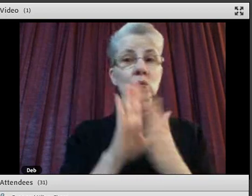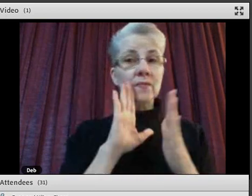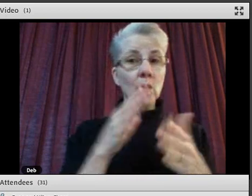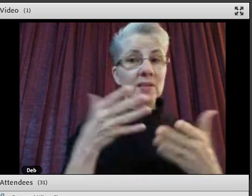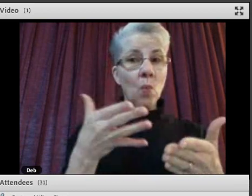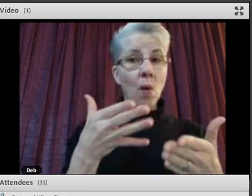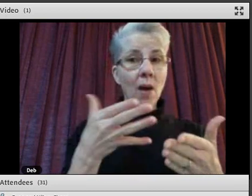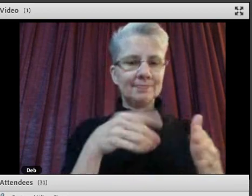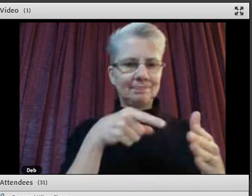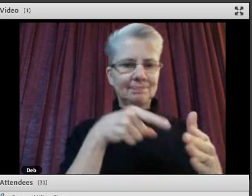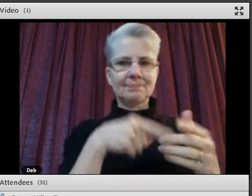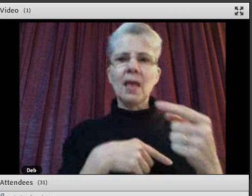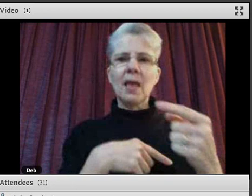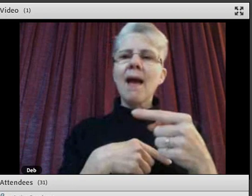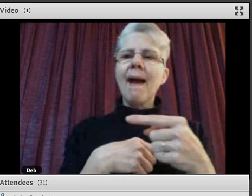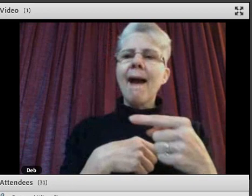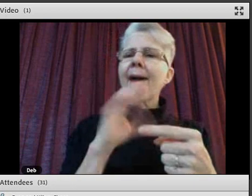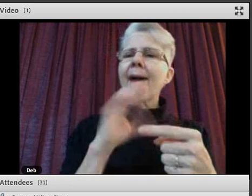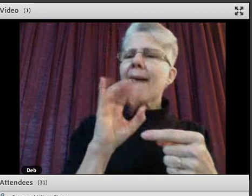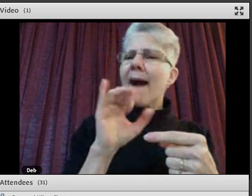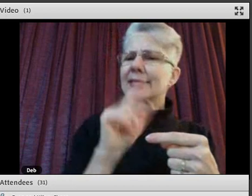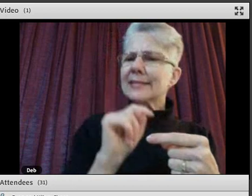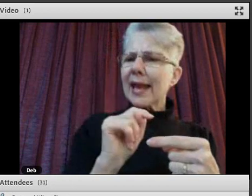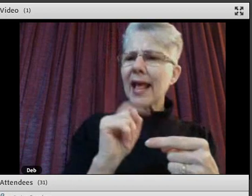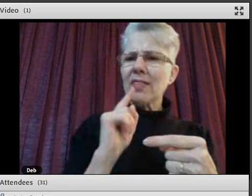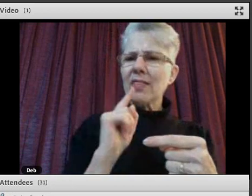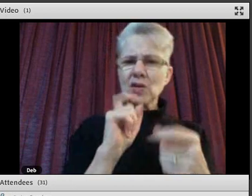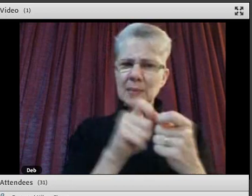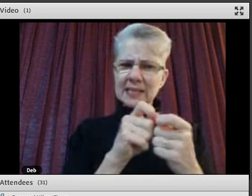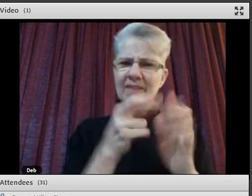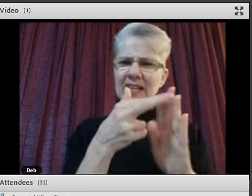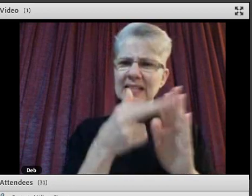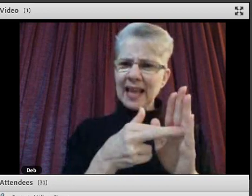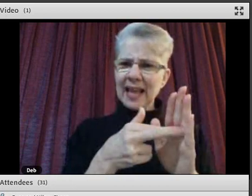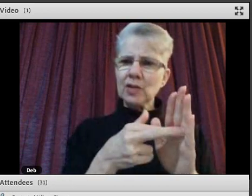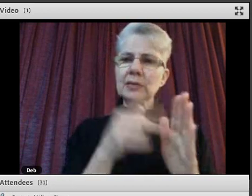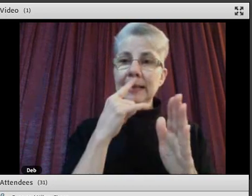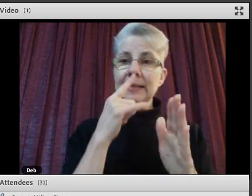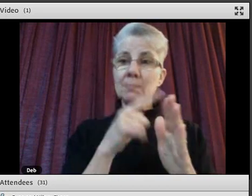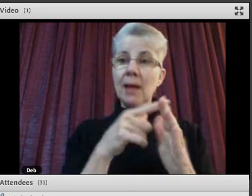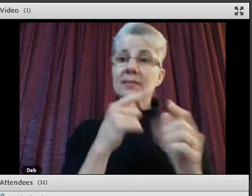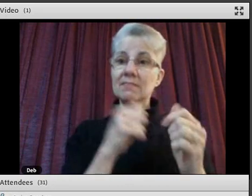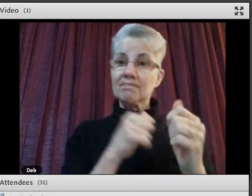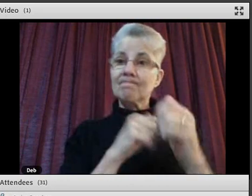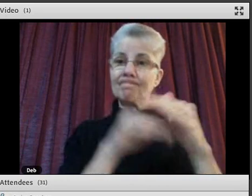There's very specific standards that kids have to attain, and they have to attain it to a certain level.